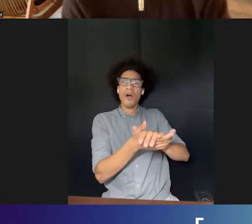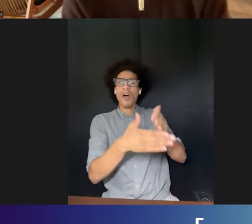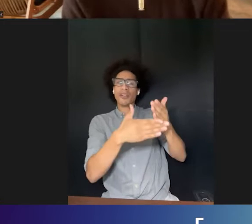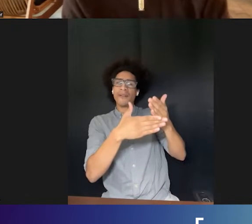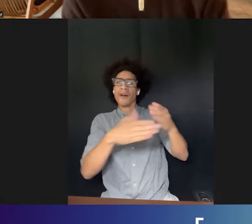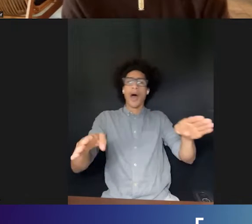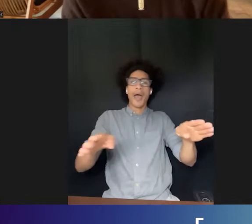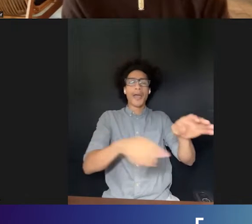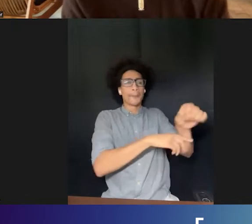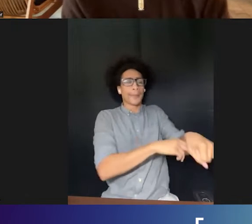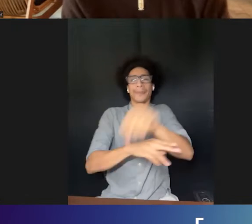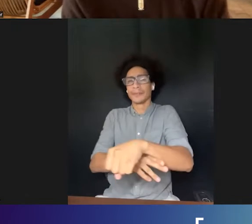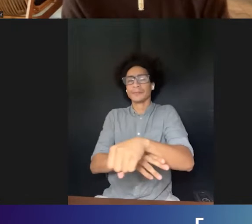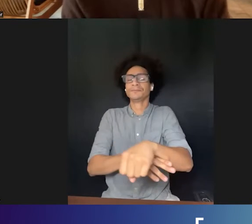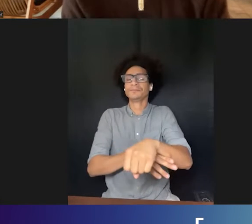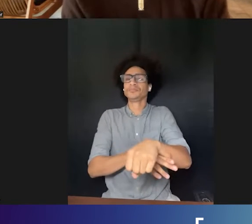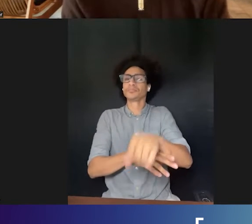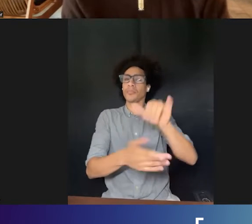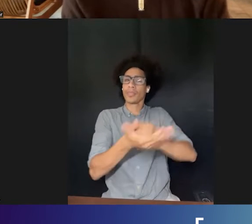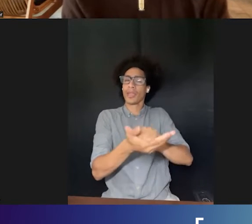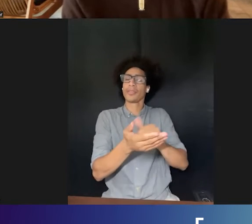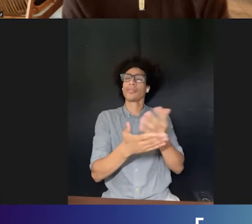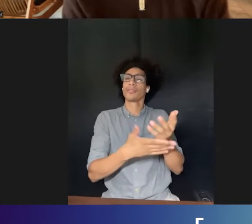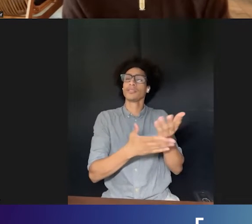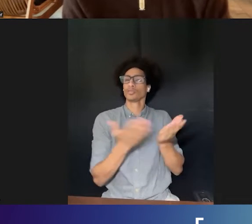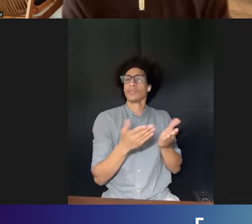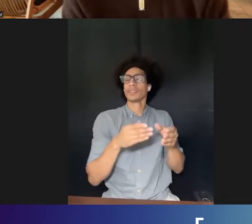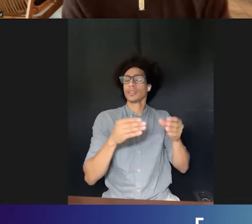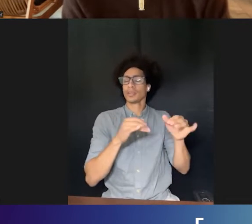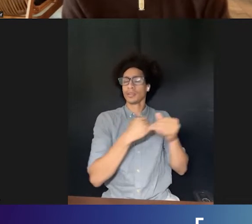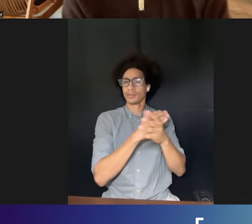with independent filmmakers, that this is the alternative is self distribution.